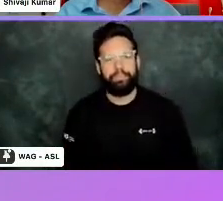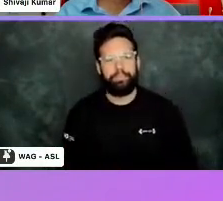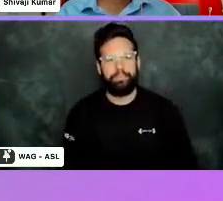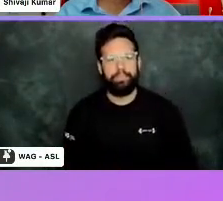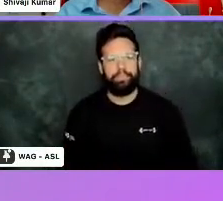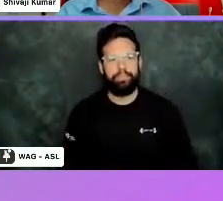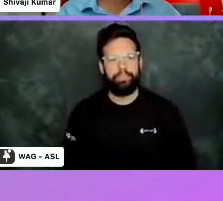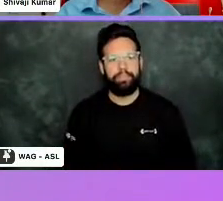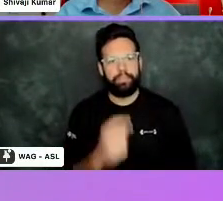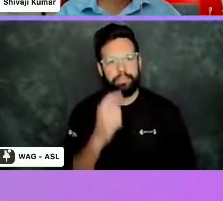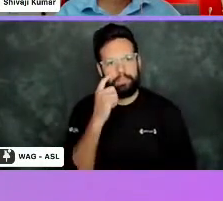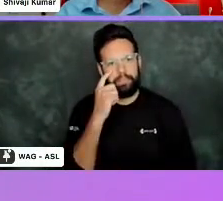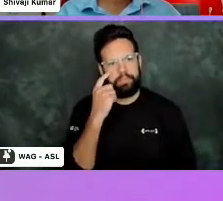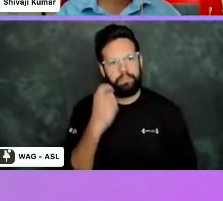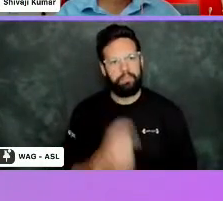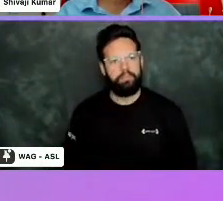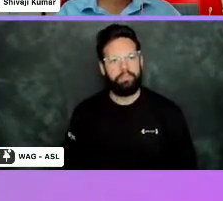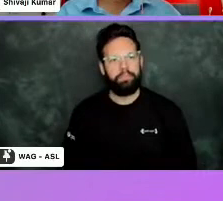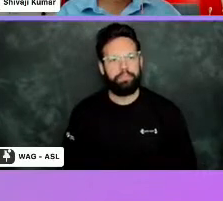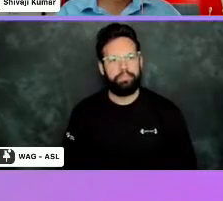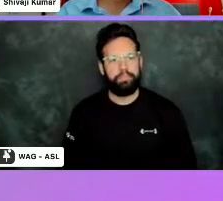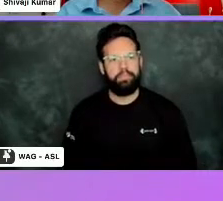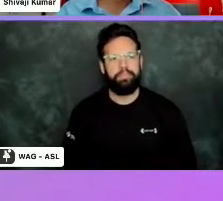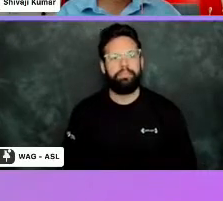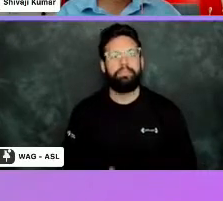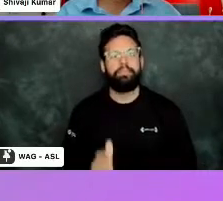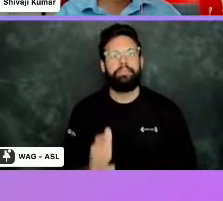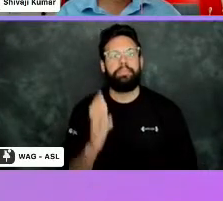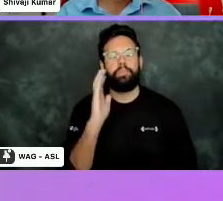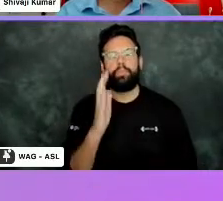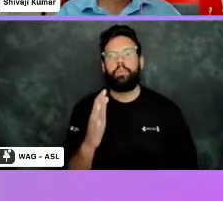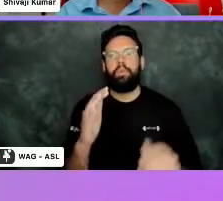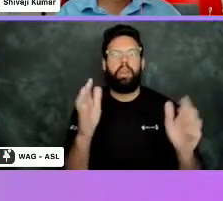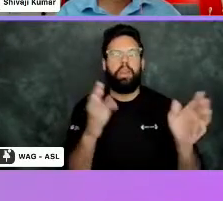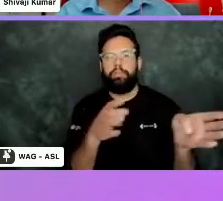we're going to move over to my orders component, which is where the table lives.